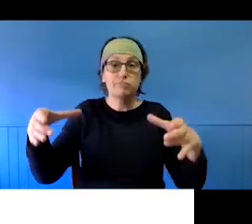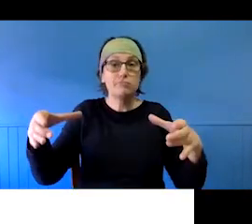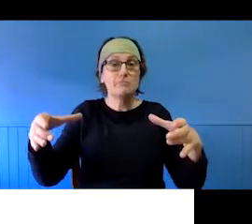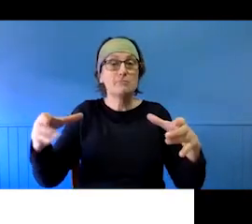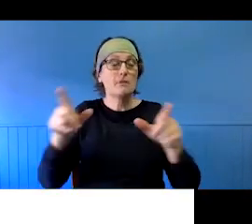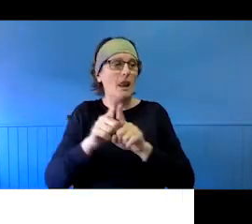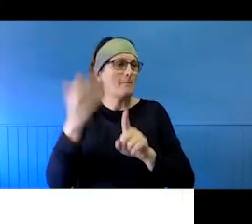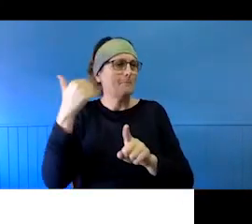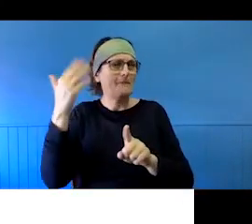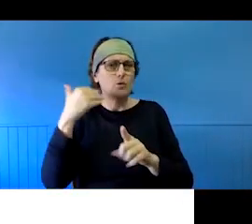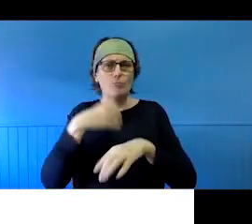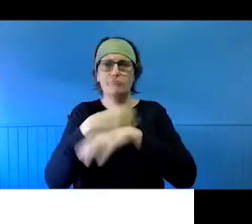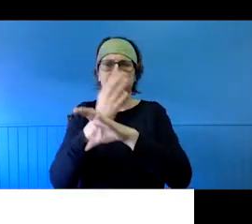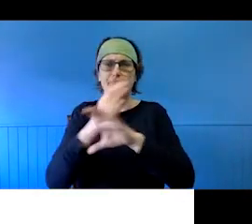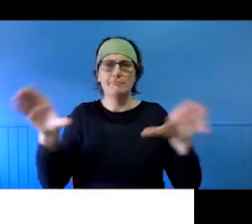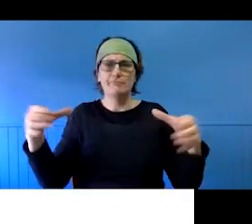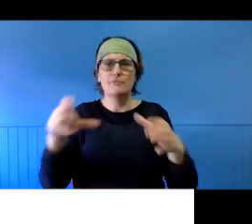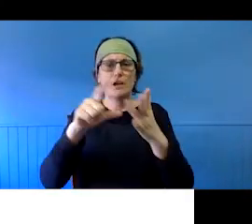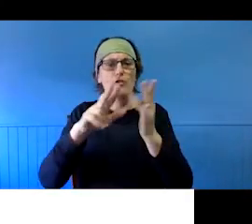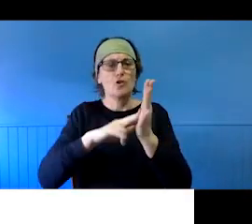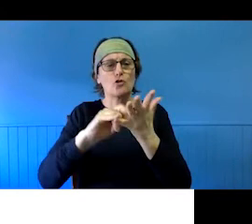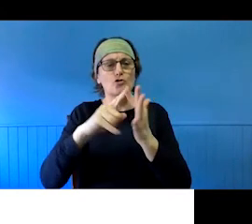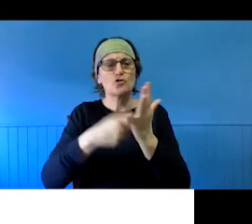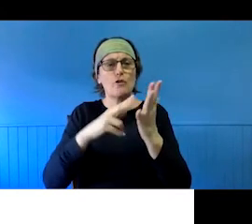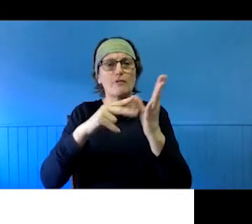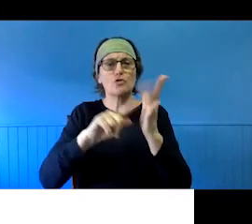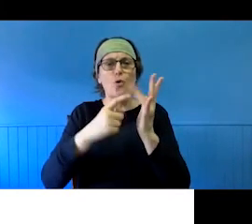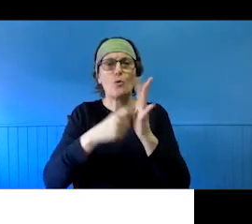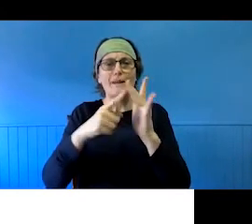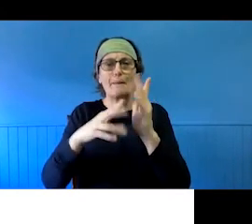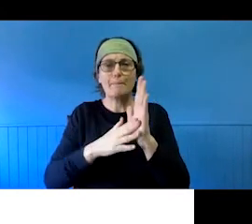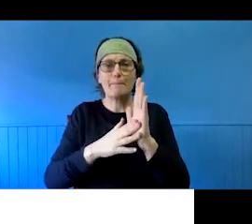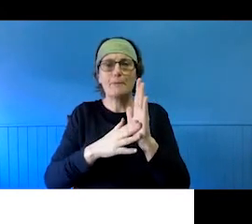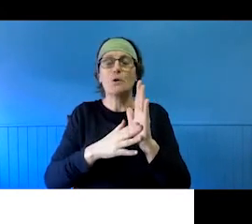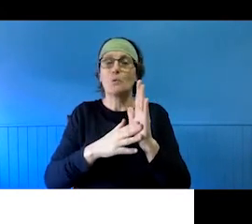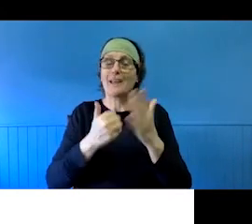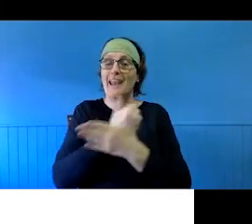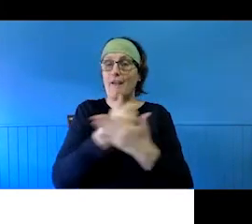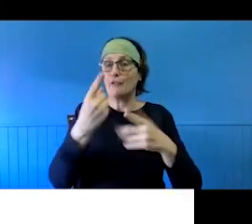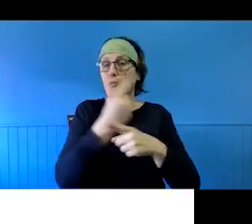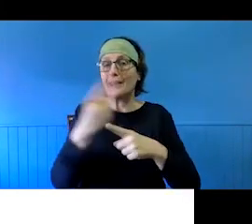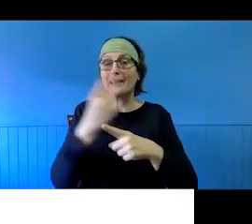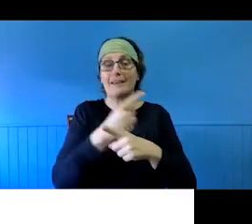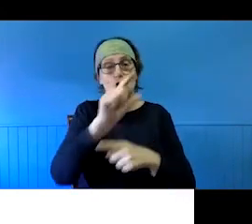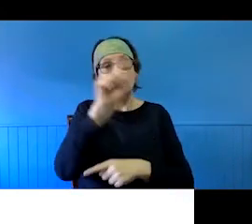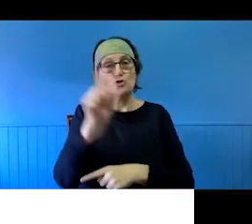had at the Conserve Conservatorium we had a weekly chat to students